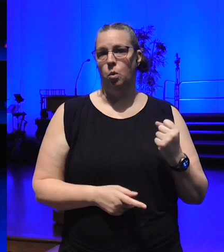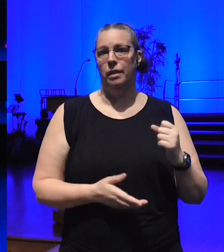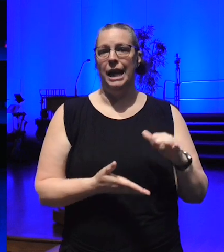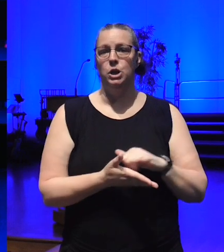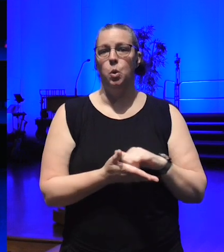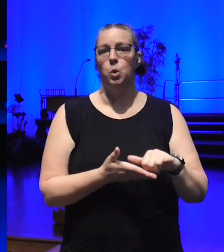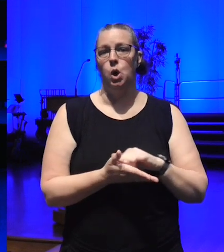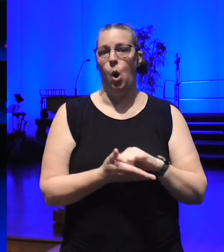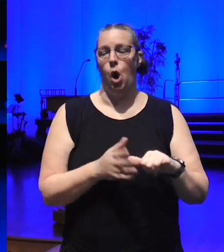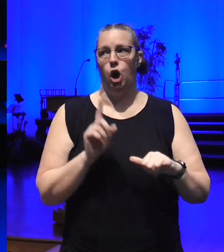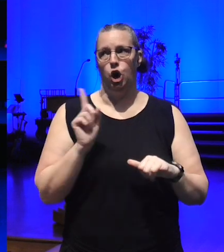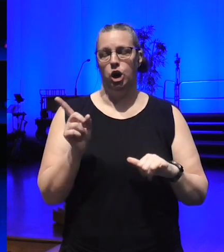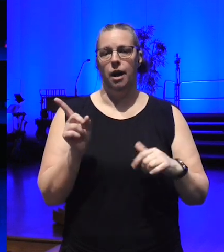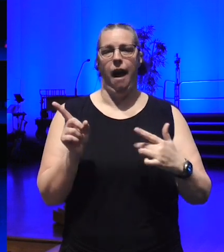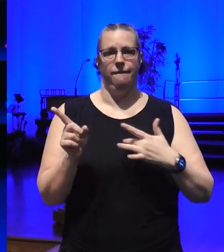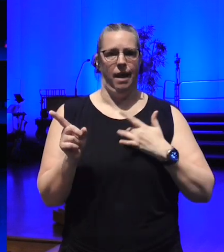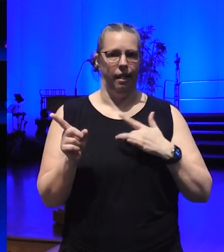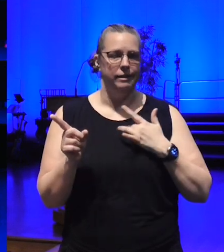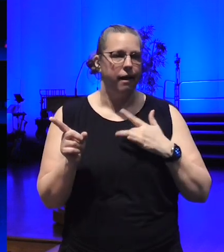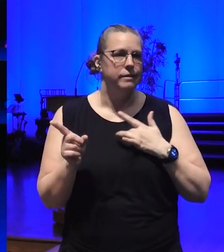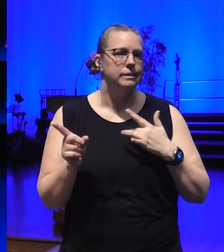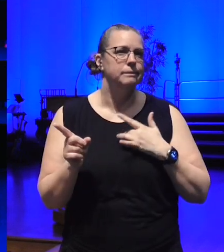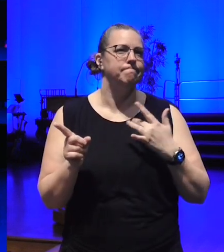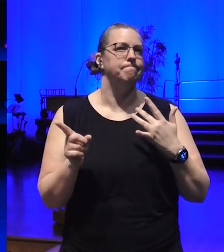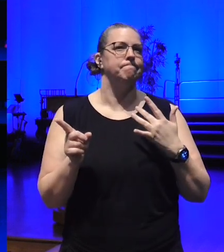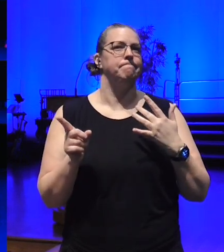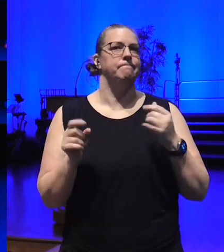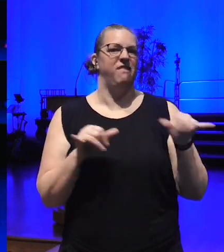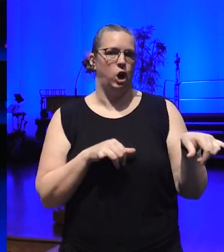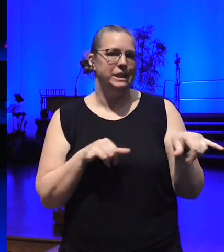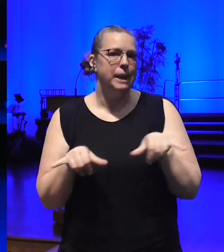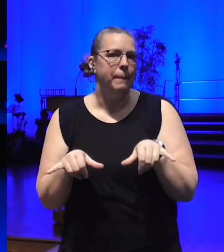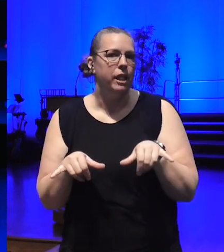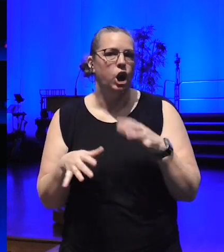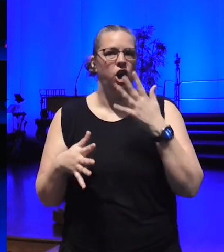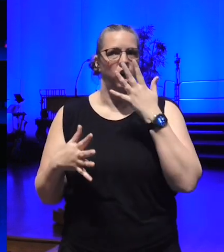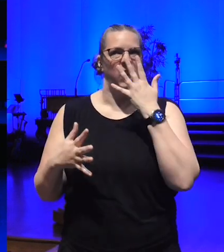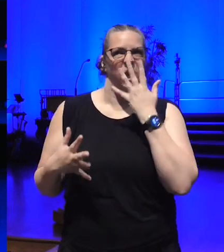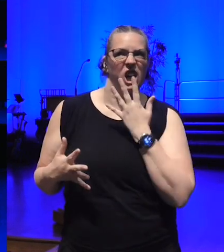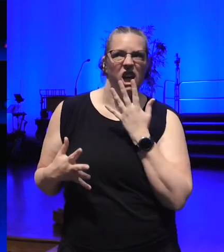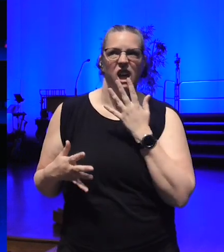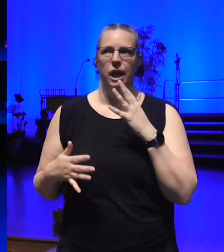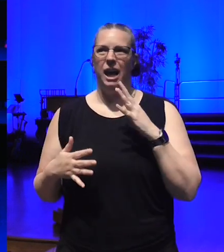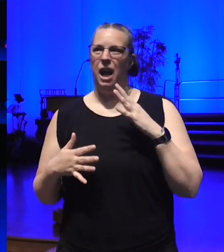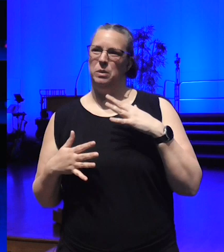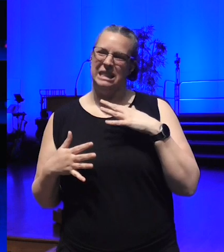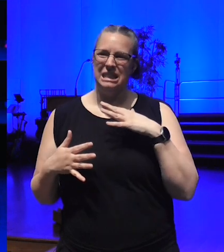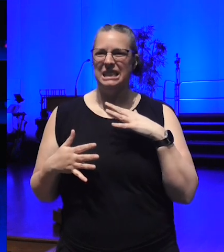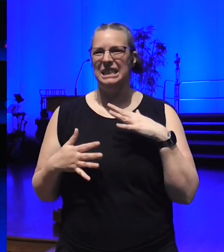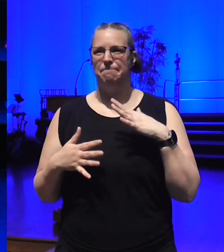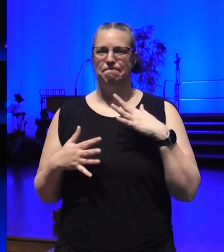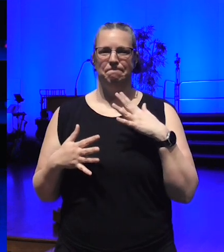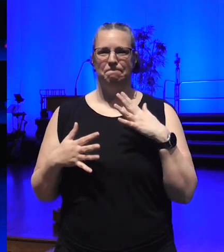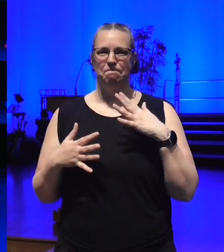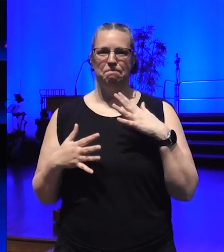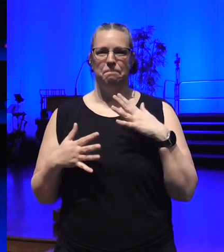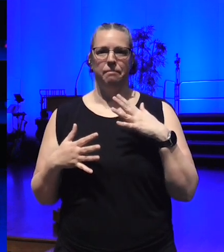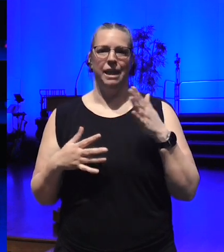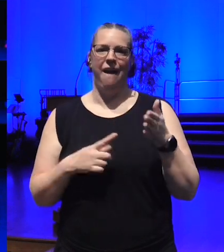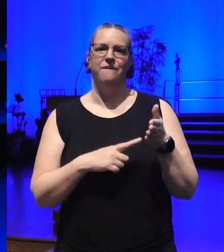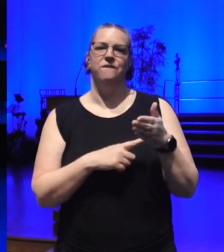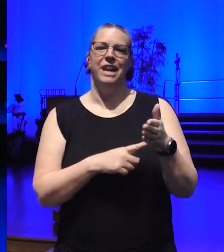where I was also feeling a similar kind of Mala I had I was really sort of like a a fish out of uh